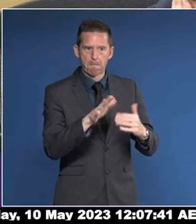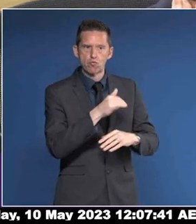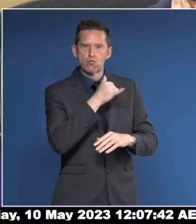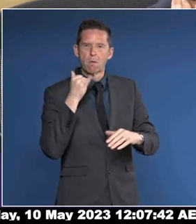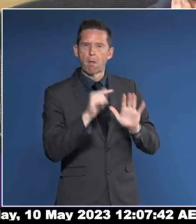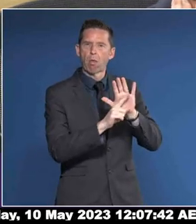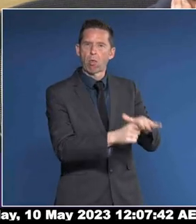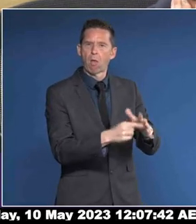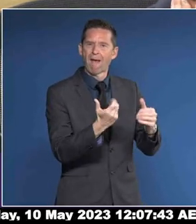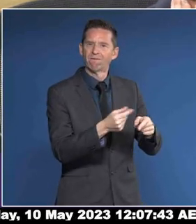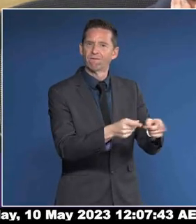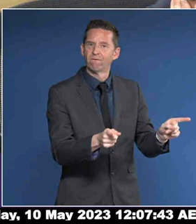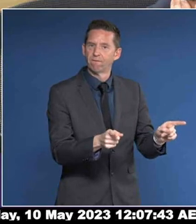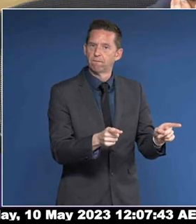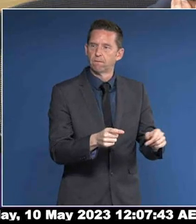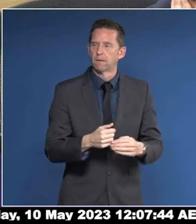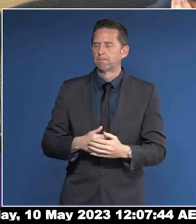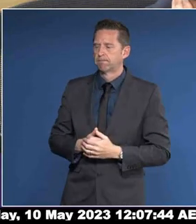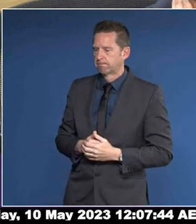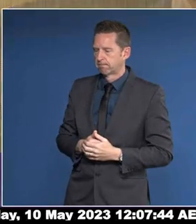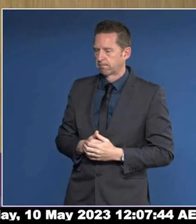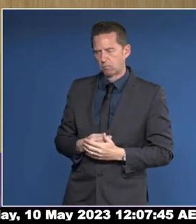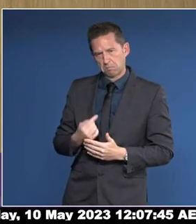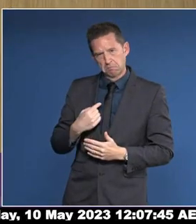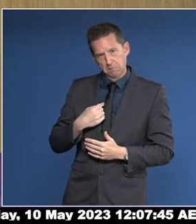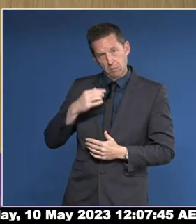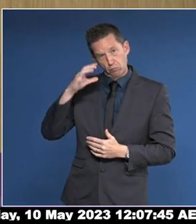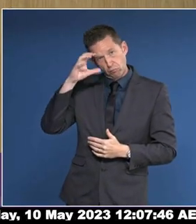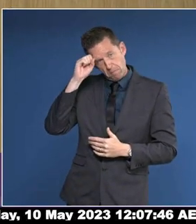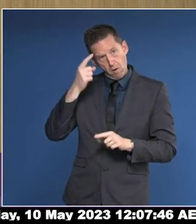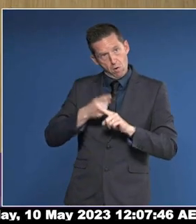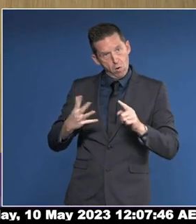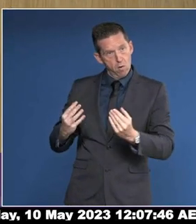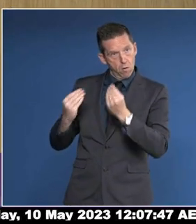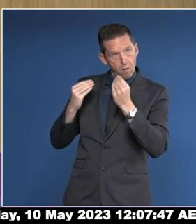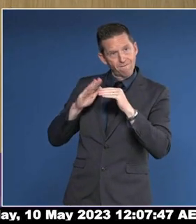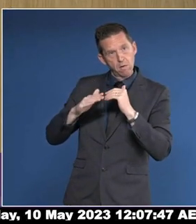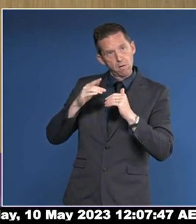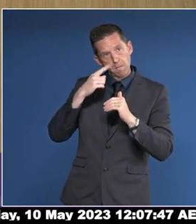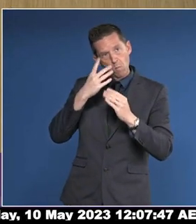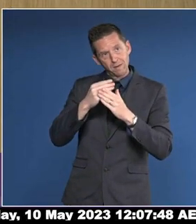Not that I can recall specifically for people with disabilities. We do have training in relation to vulnerable people.